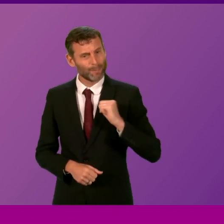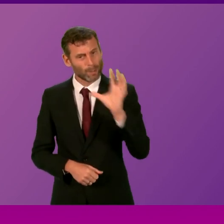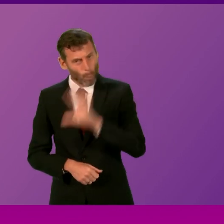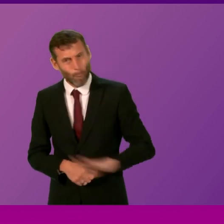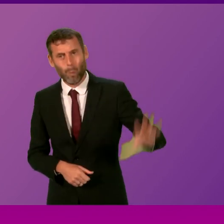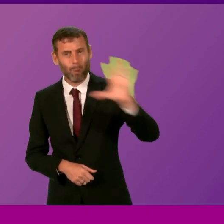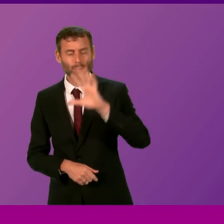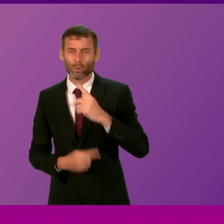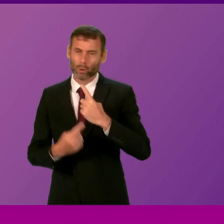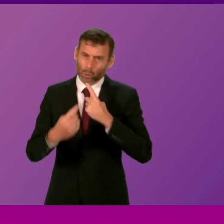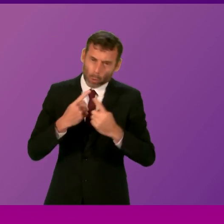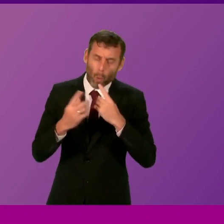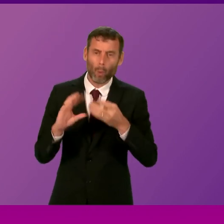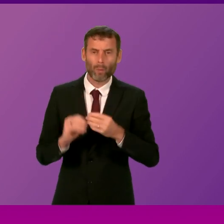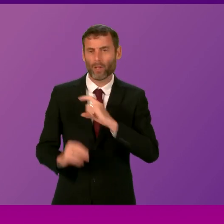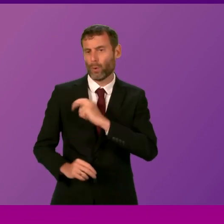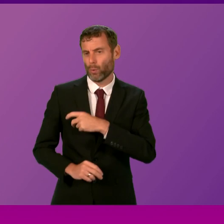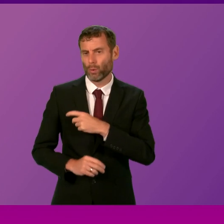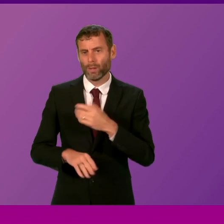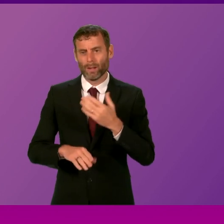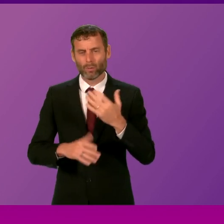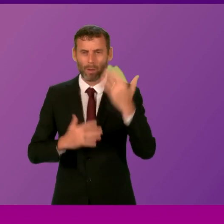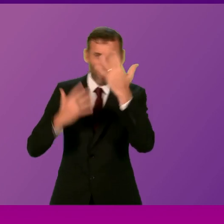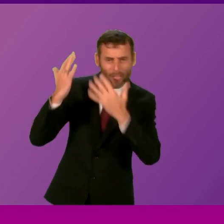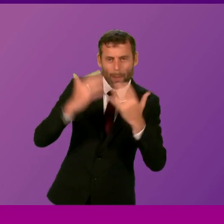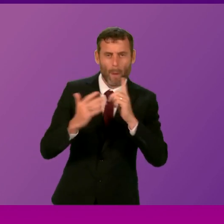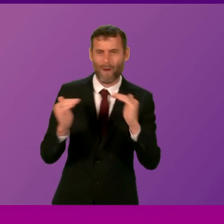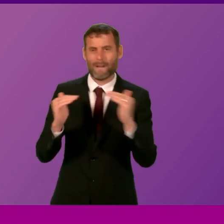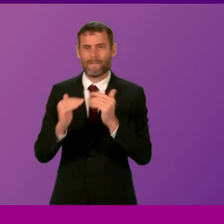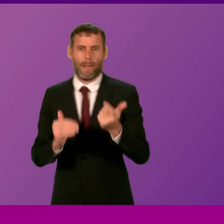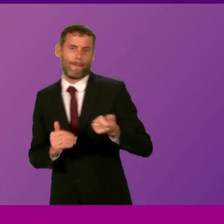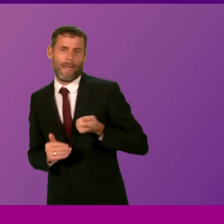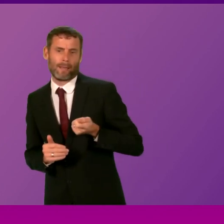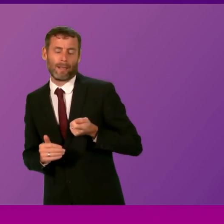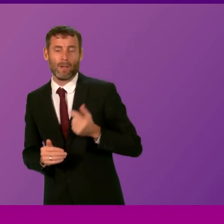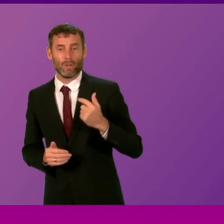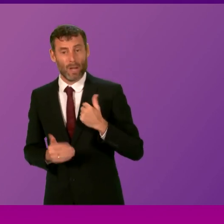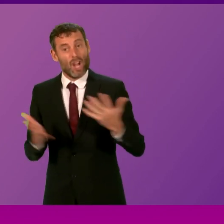would urge them to get around the table with their union partners to find a resolution.